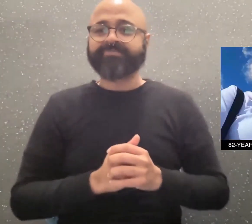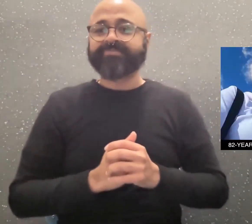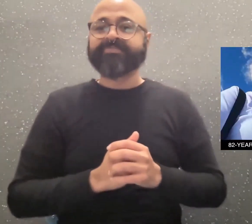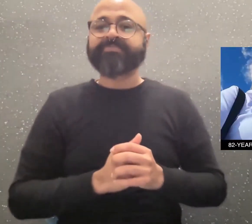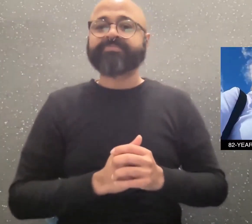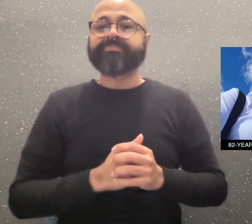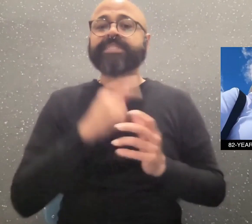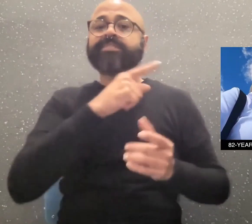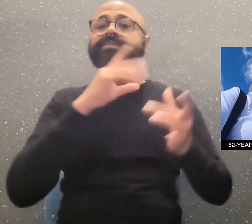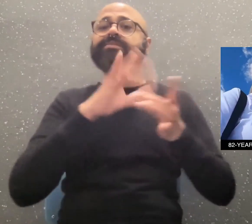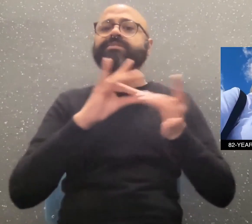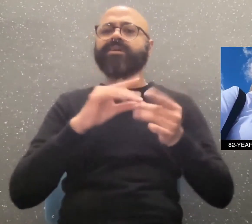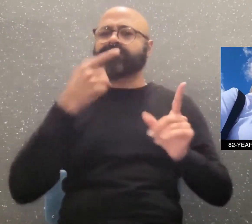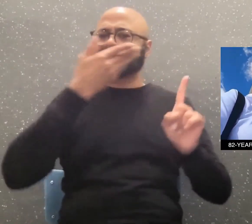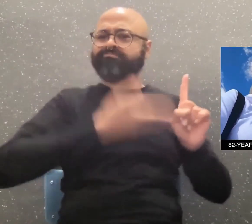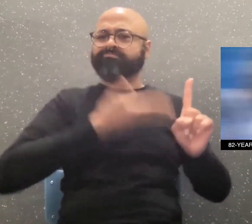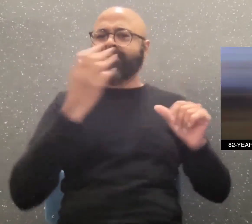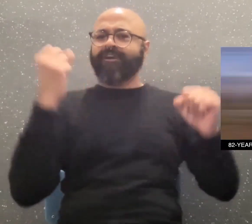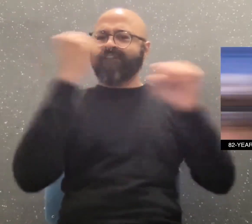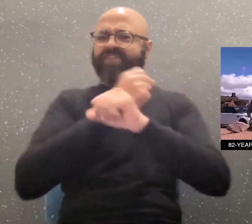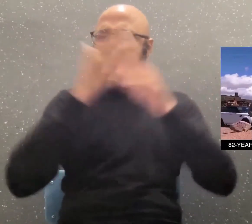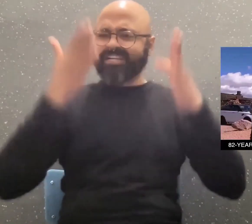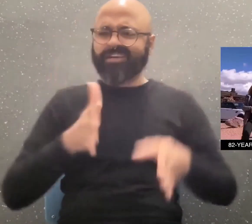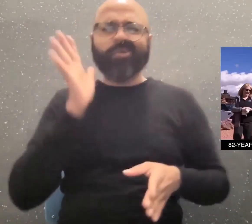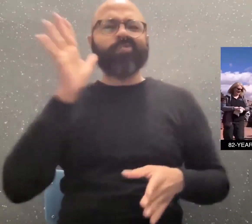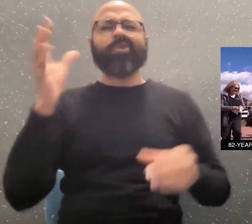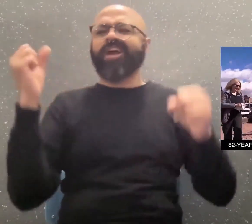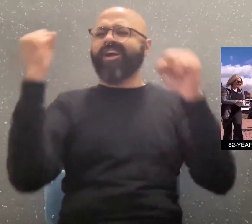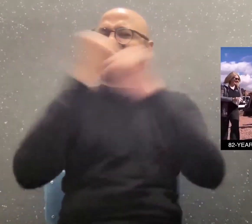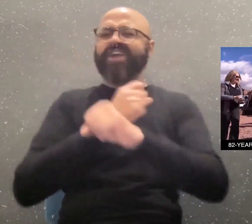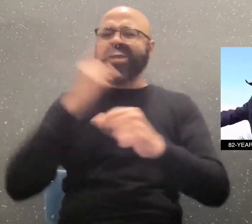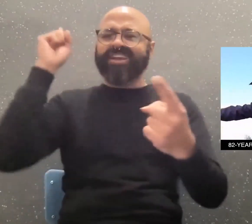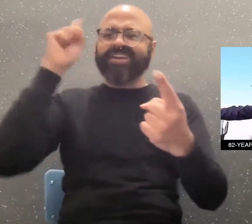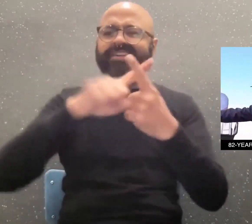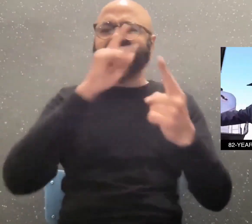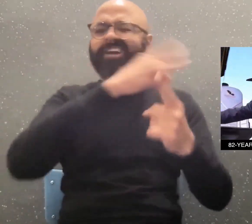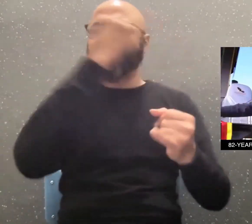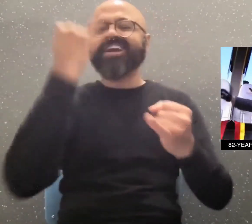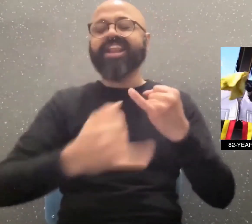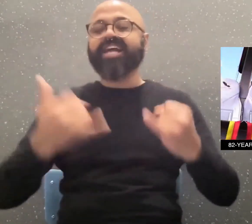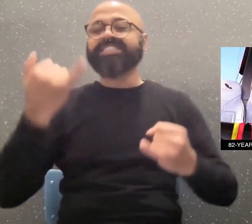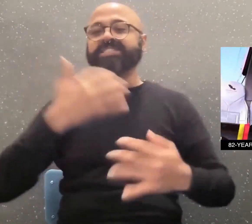she said she is a fighter and will fight until her last breath